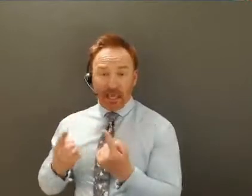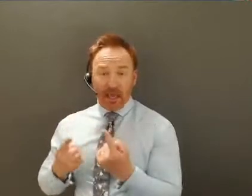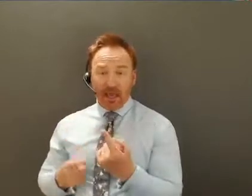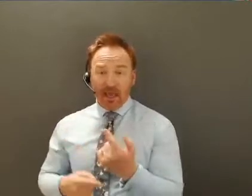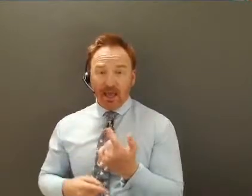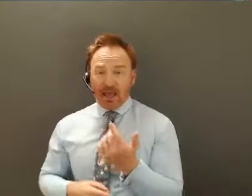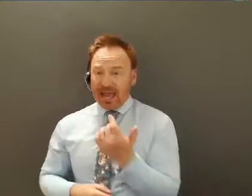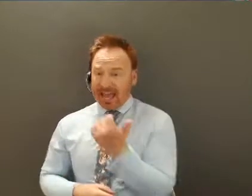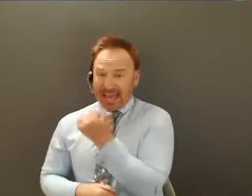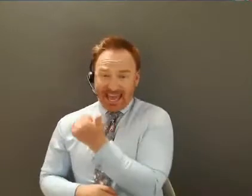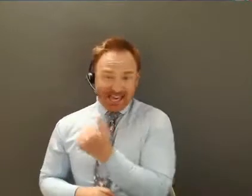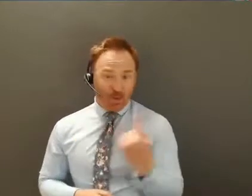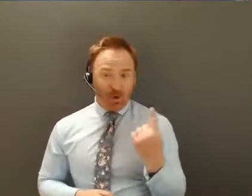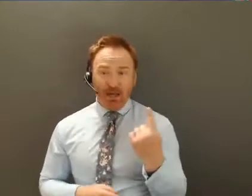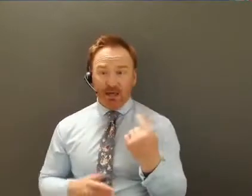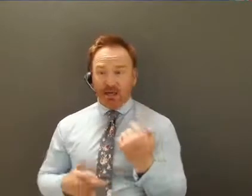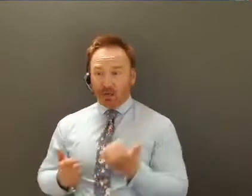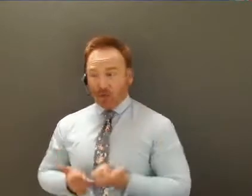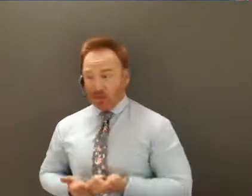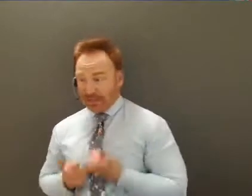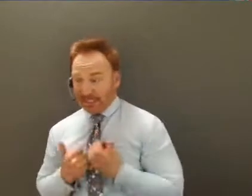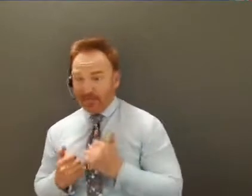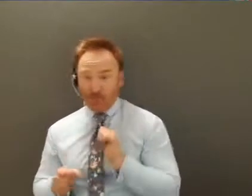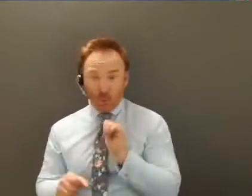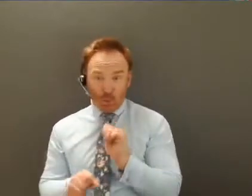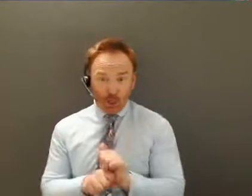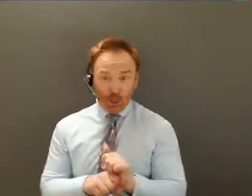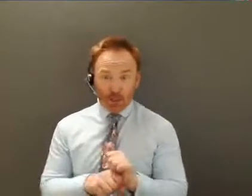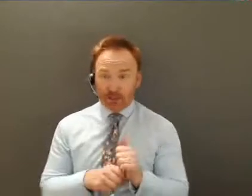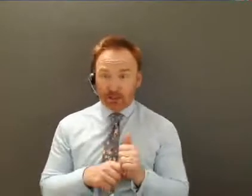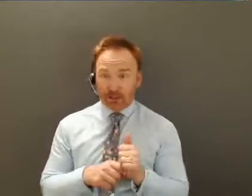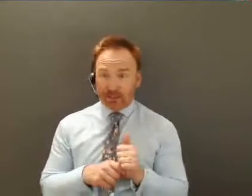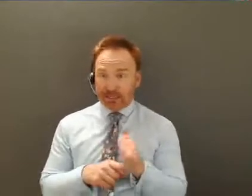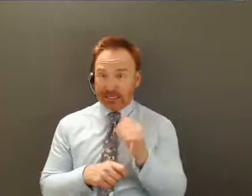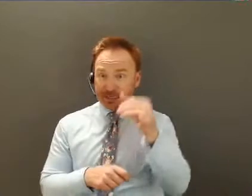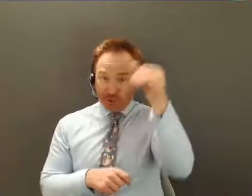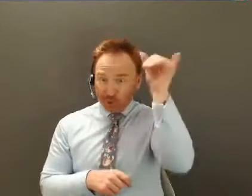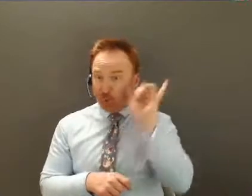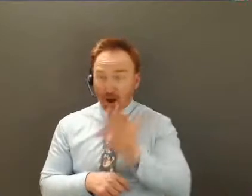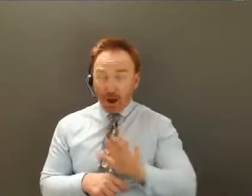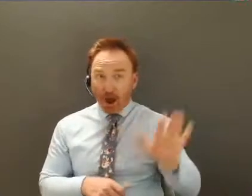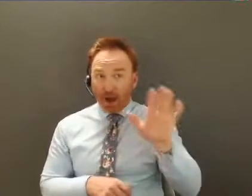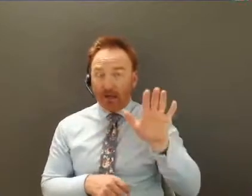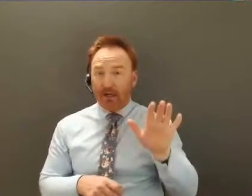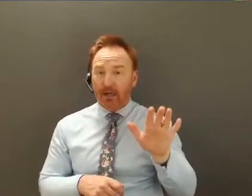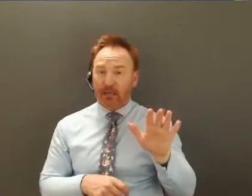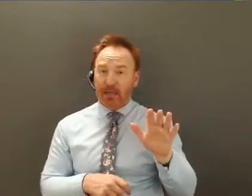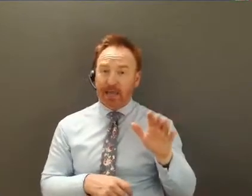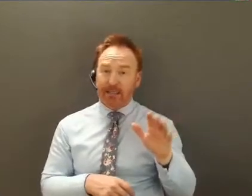was the introduction event and again I think the important lesson is recognizing there